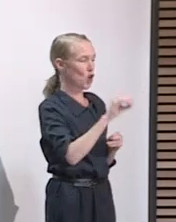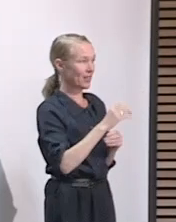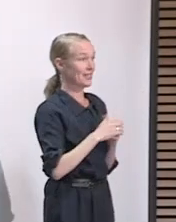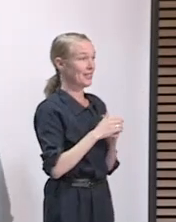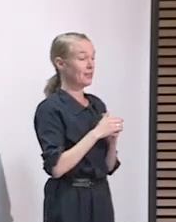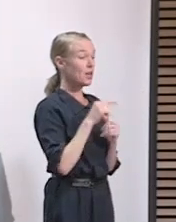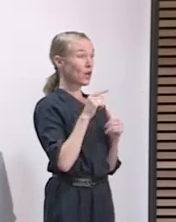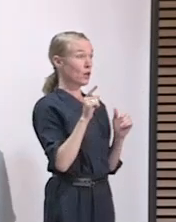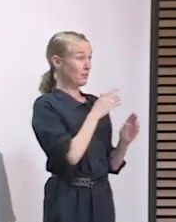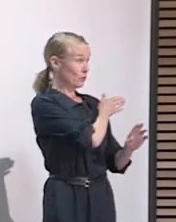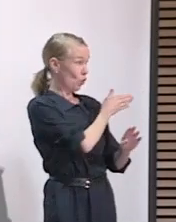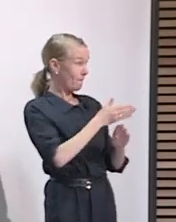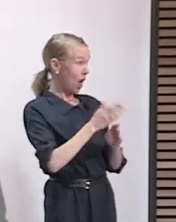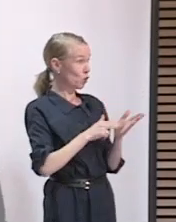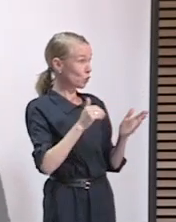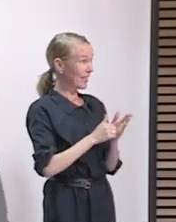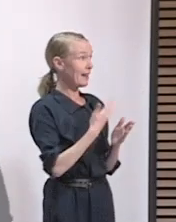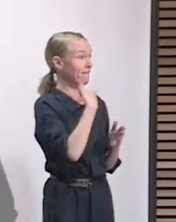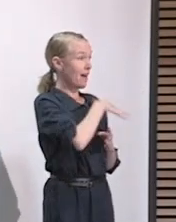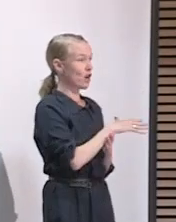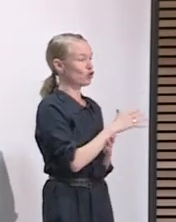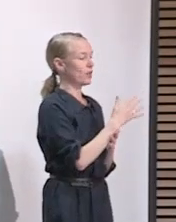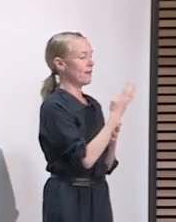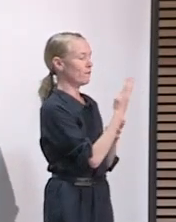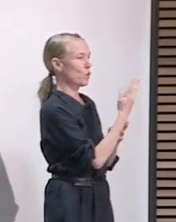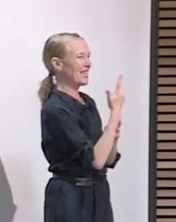August to 49,780. And the